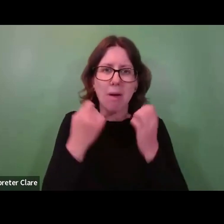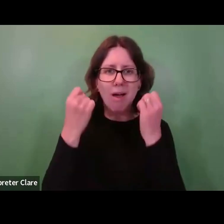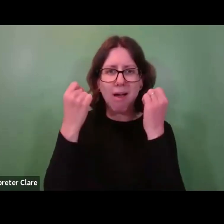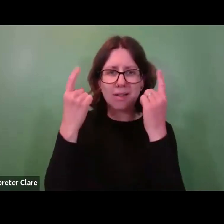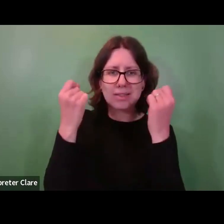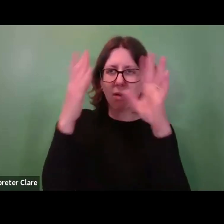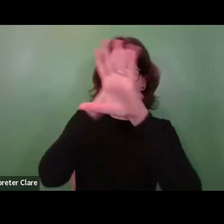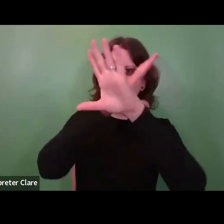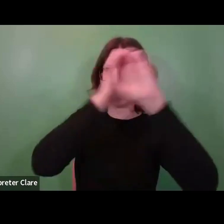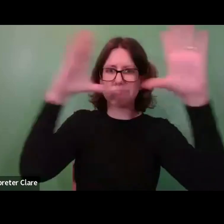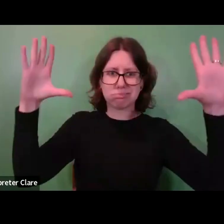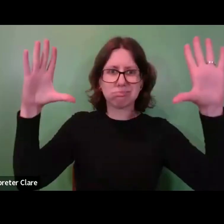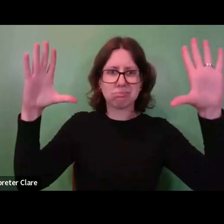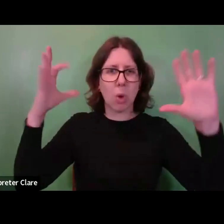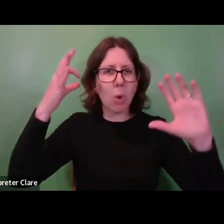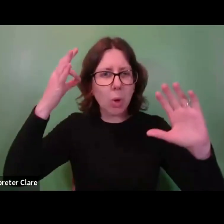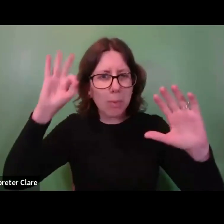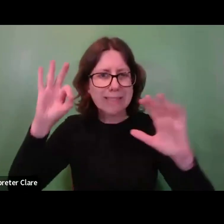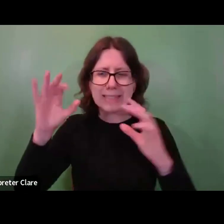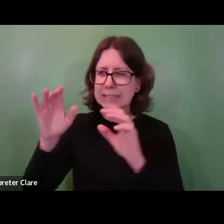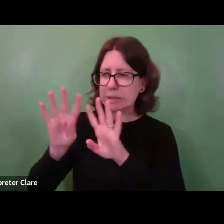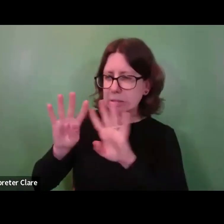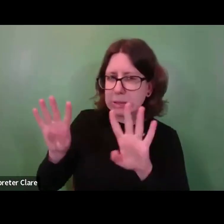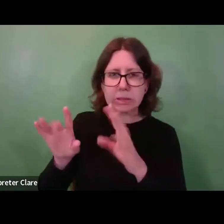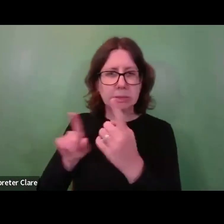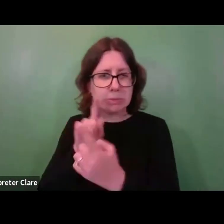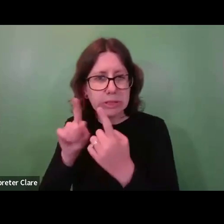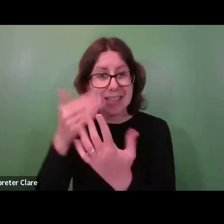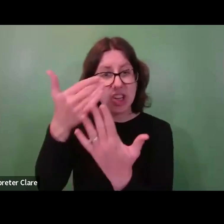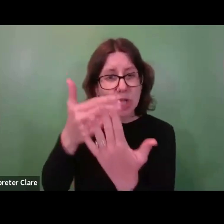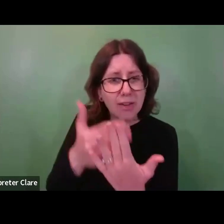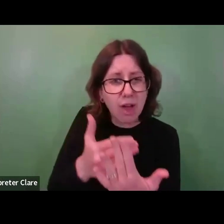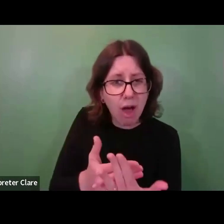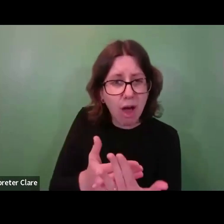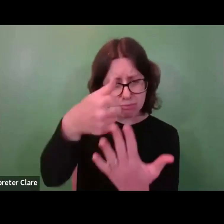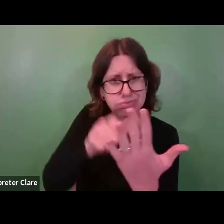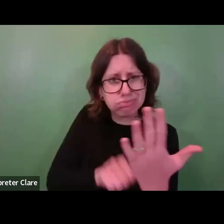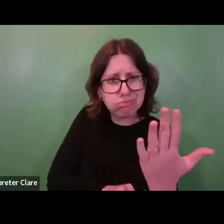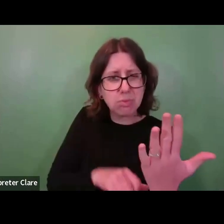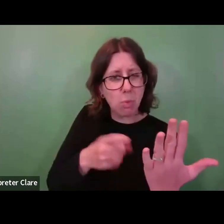committees and how they're formulated and what an agenda looks like. And those things that you would,